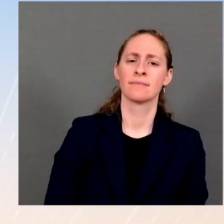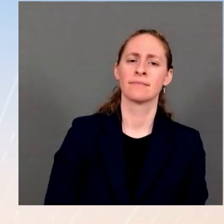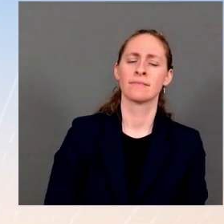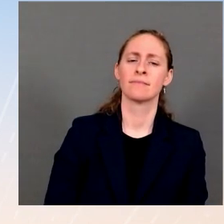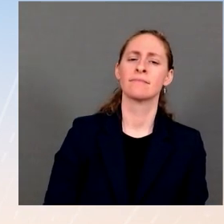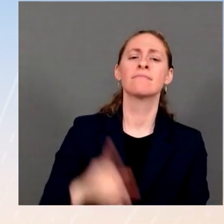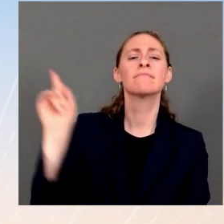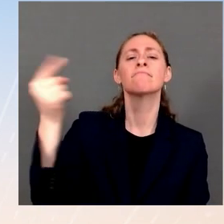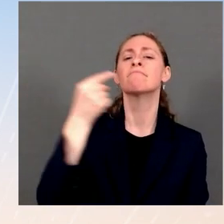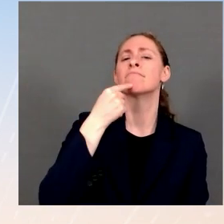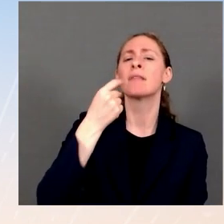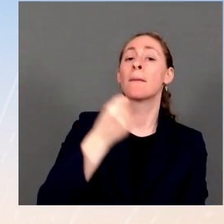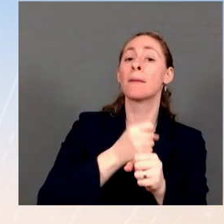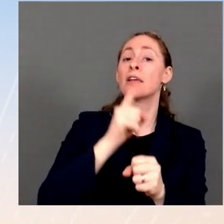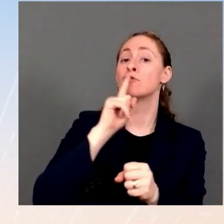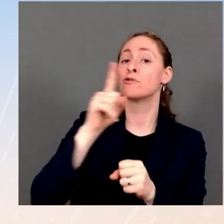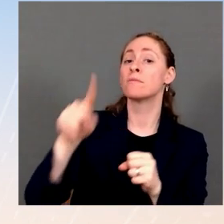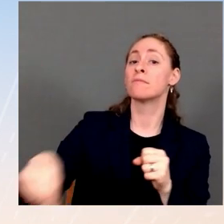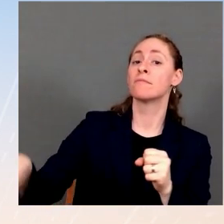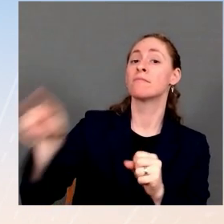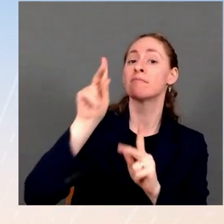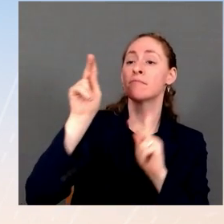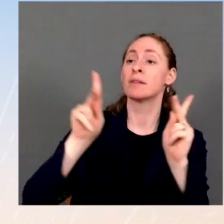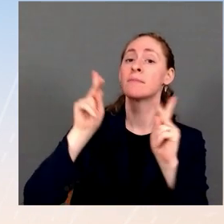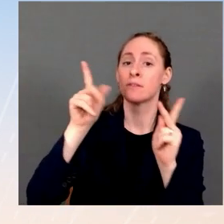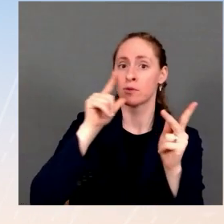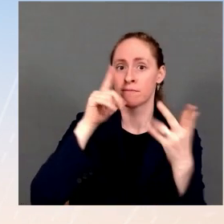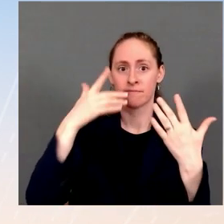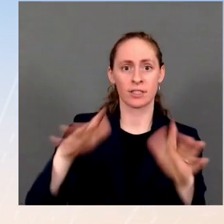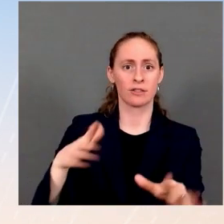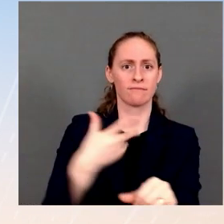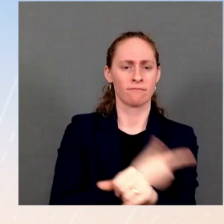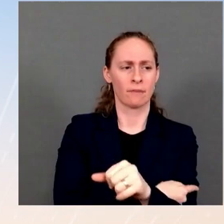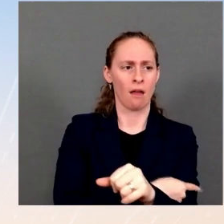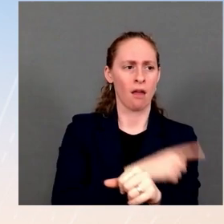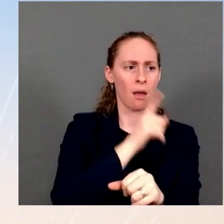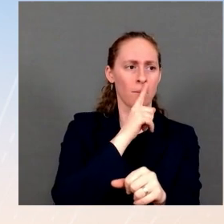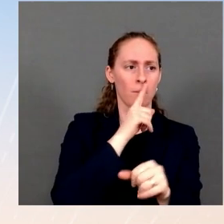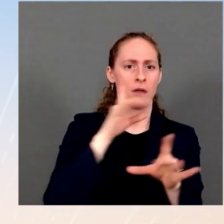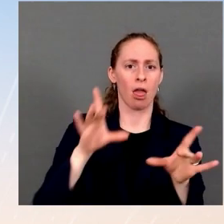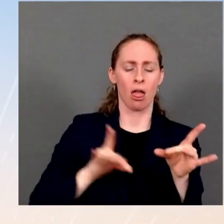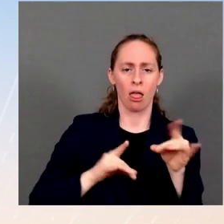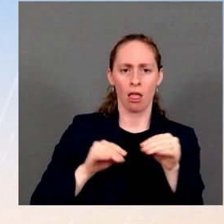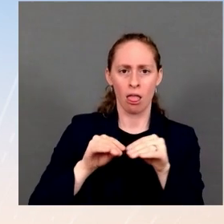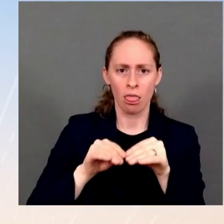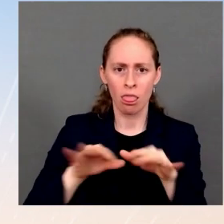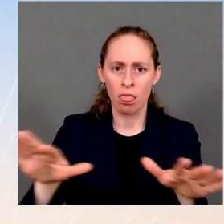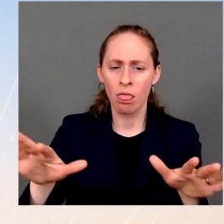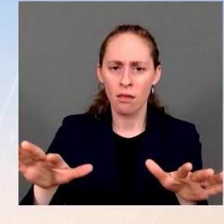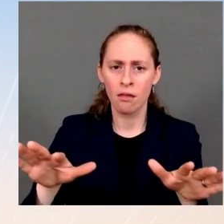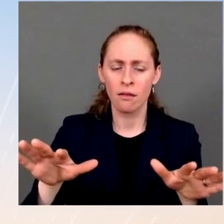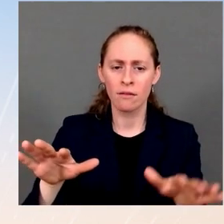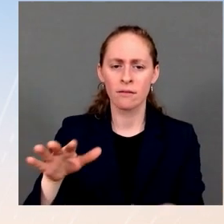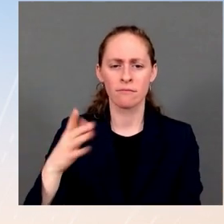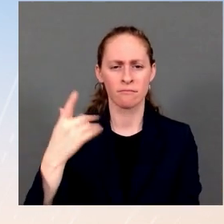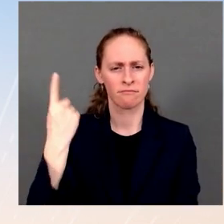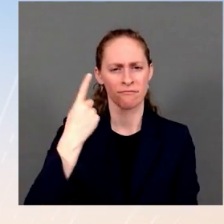The CDC says people who get vaccine breakthrough infections can be contagious. Ms. Jean-Pierre: Well, I'll say this: I --